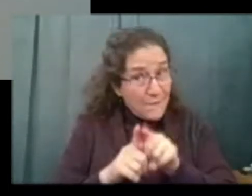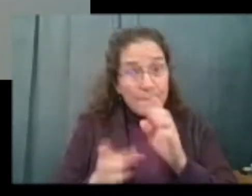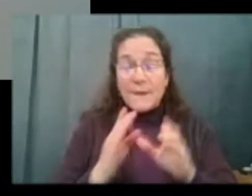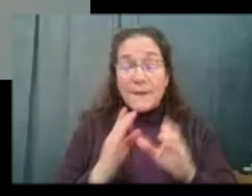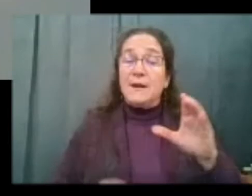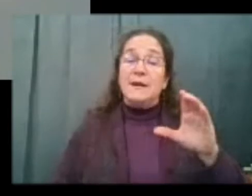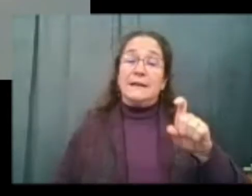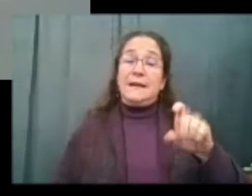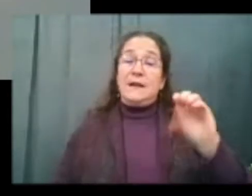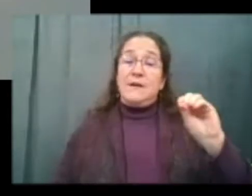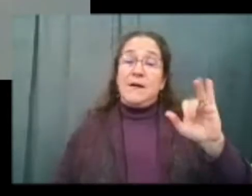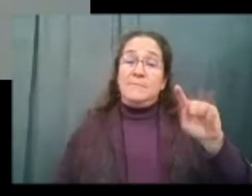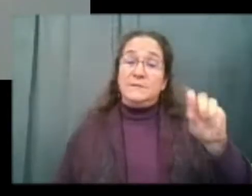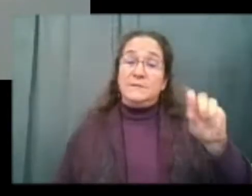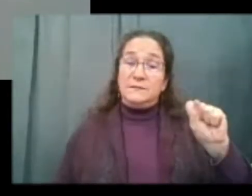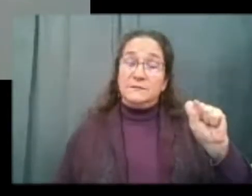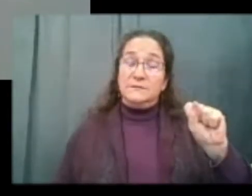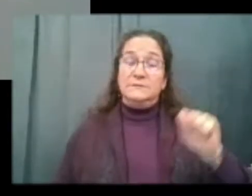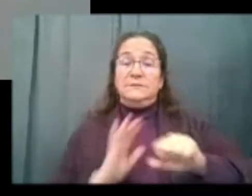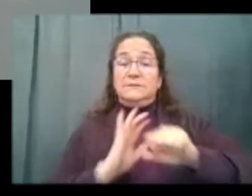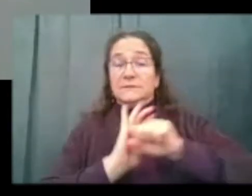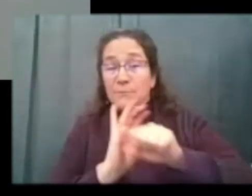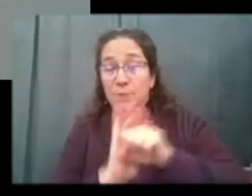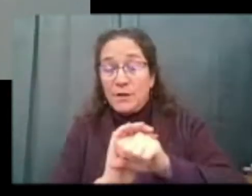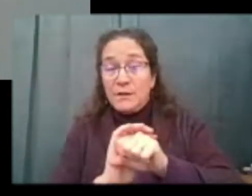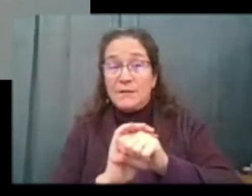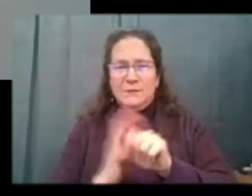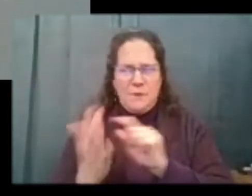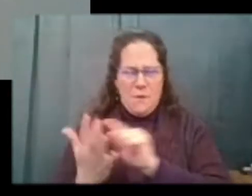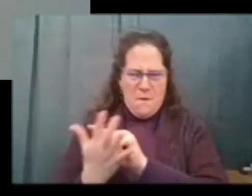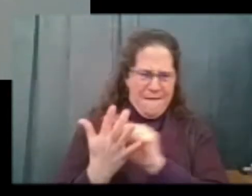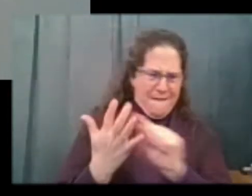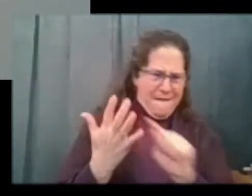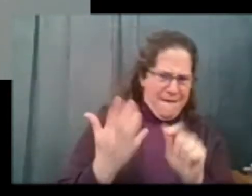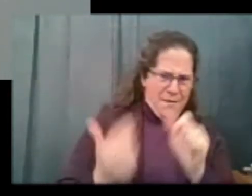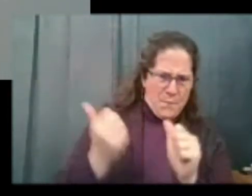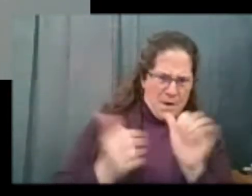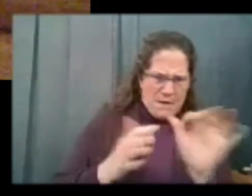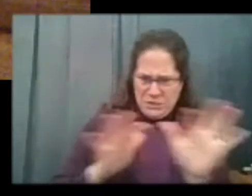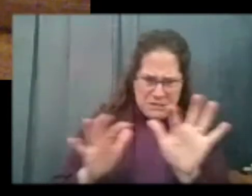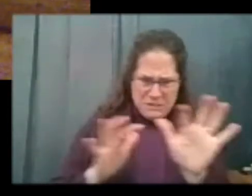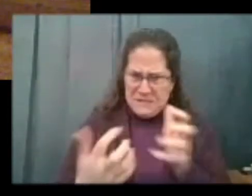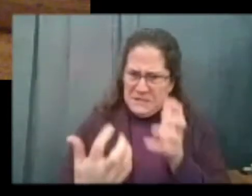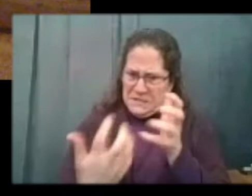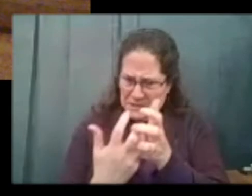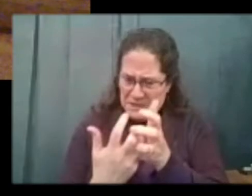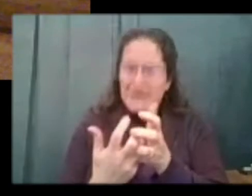and once this is determined, instruction should be provided using that appropriate medium. Thank you, Jessica, can you